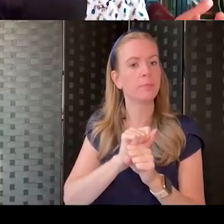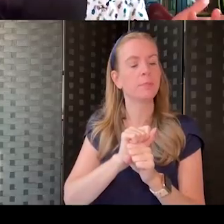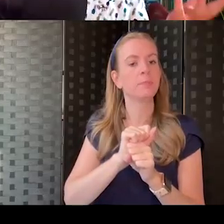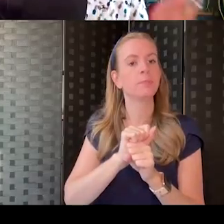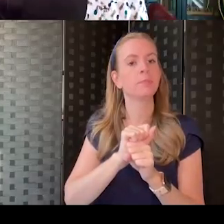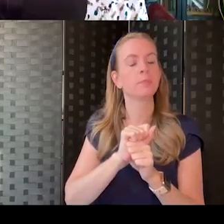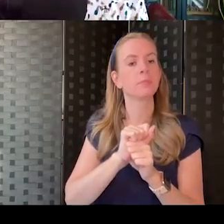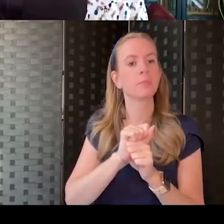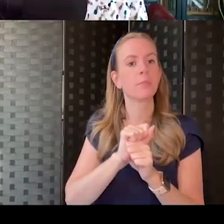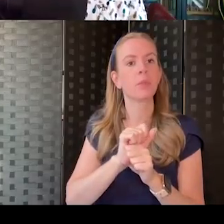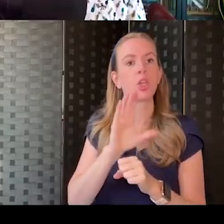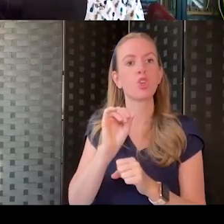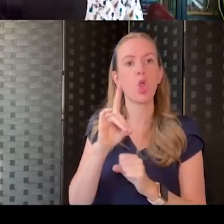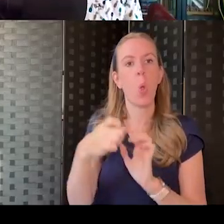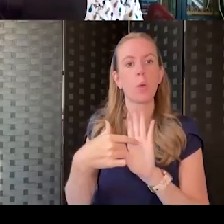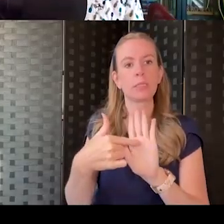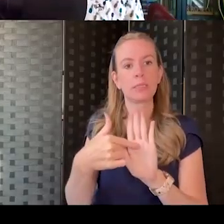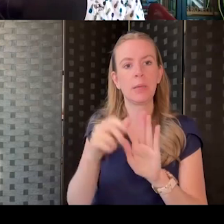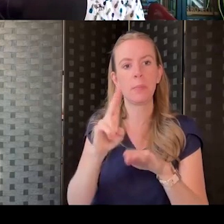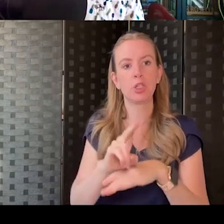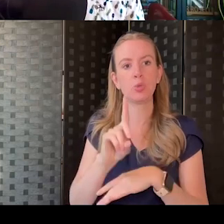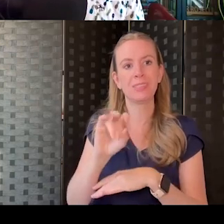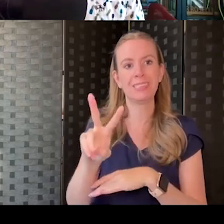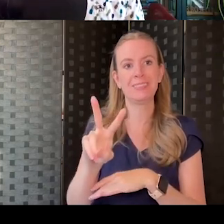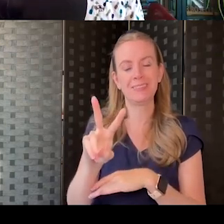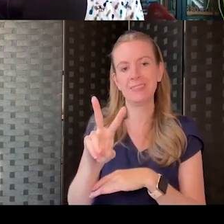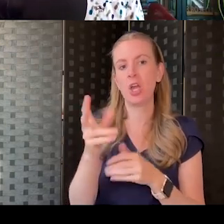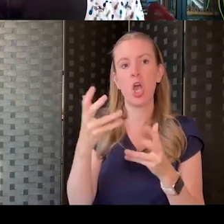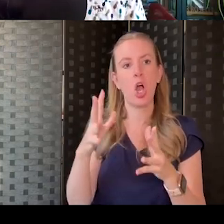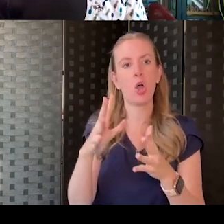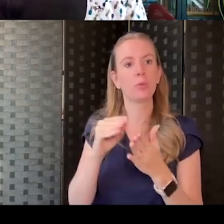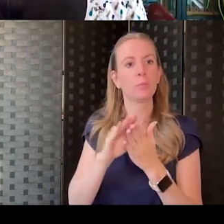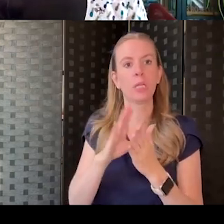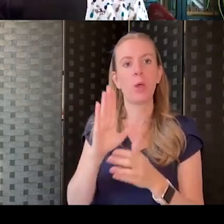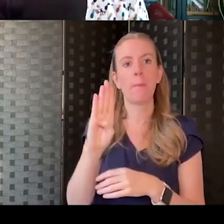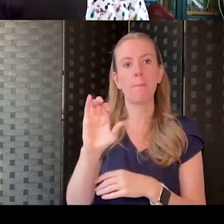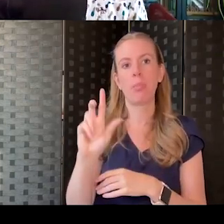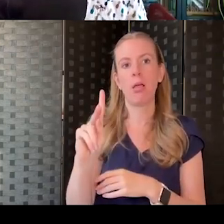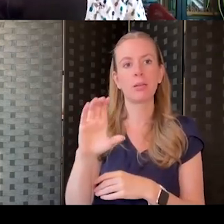A code sample here, I use a div element, it is already treated as block in CSS. It is generic.